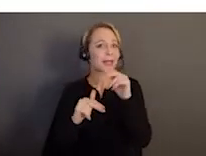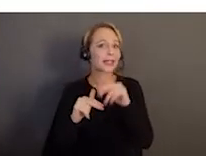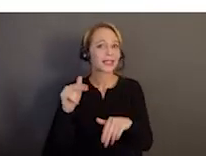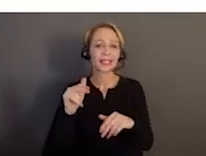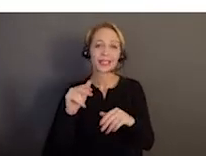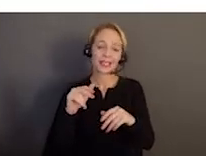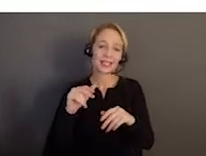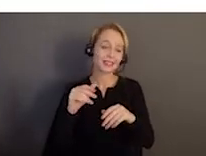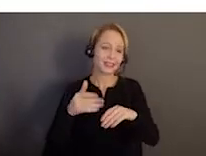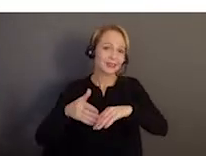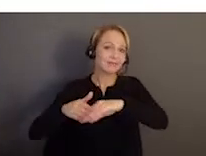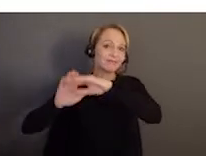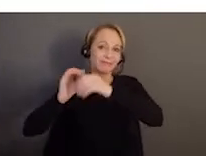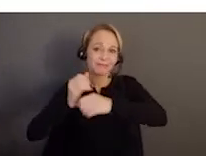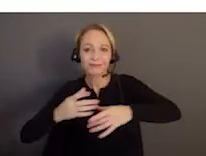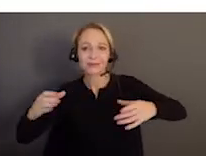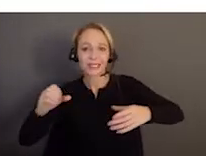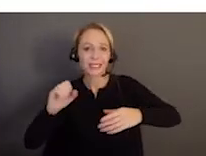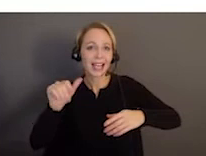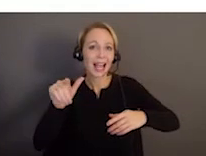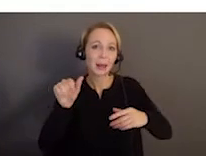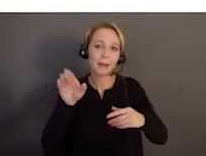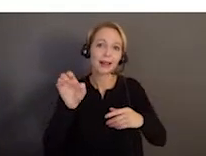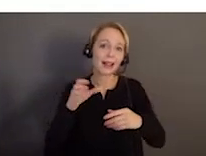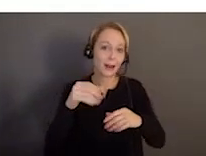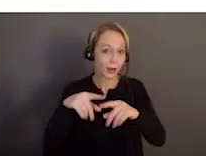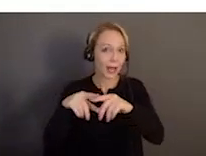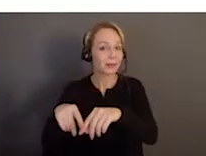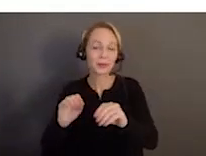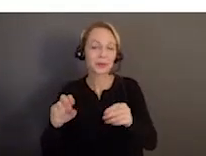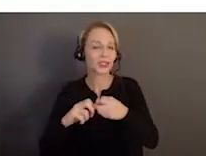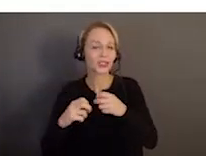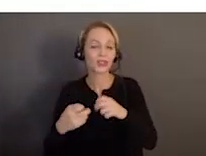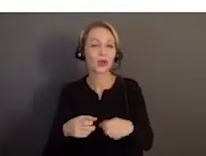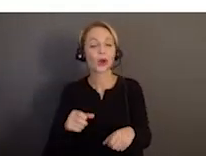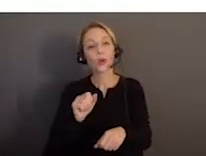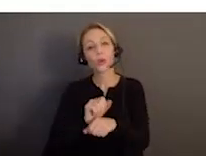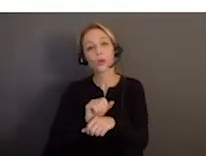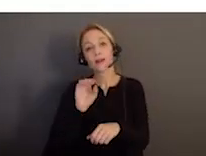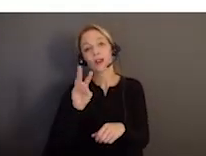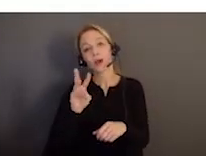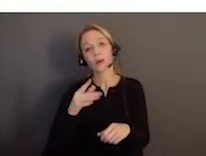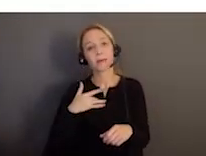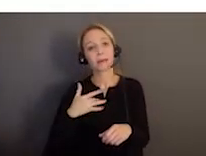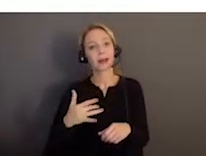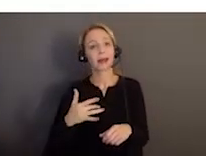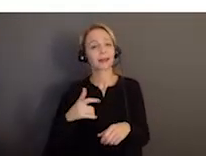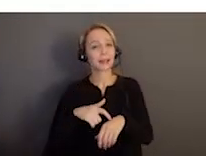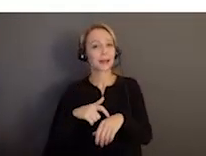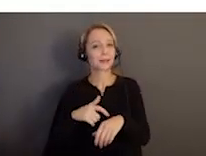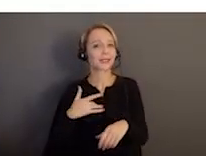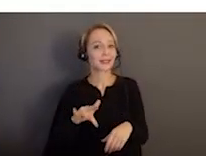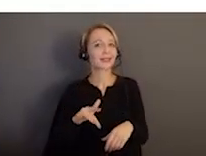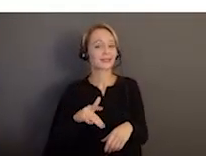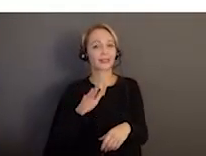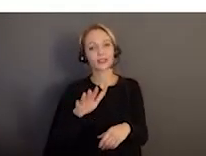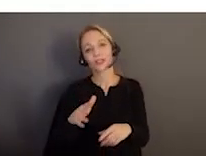IF YOU CAN BUILD TO SCALE RELIABILITY AND NO ISSUE AND YOUR APPLICATION SHOULD RESPOND QUICKLY.